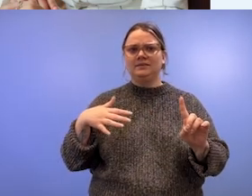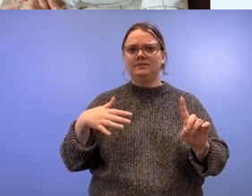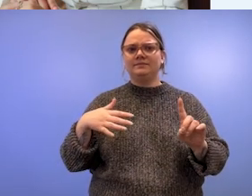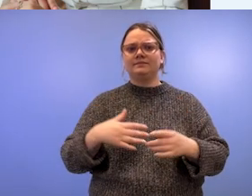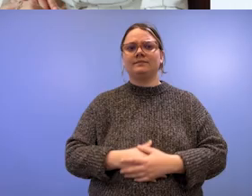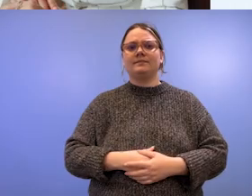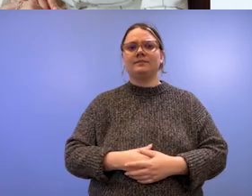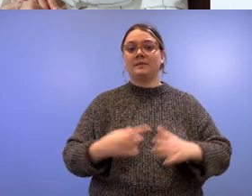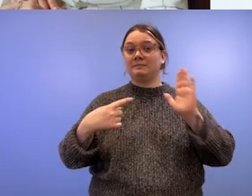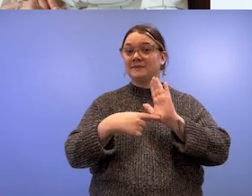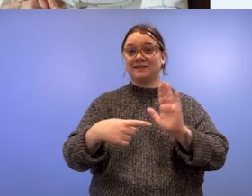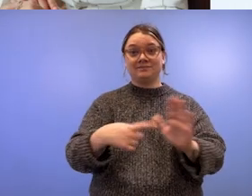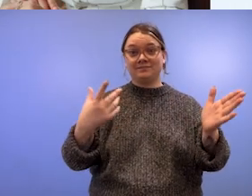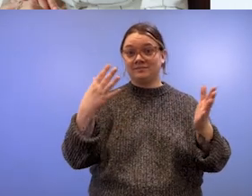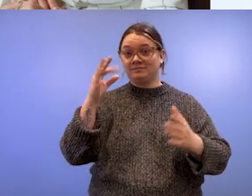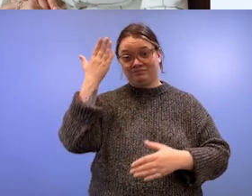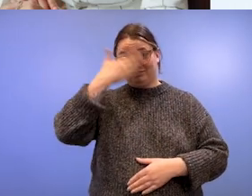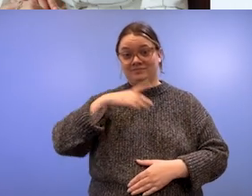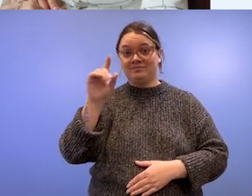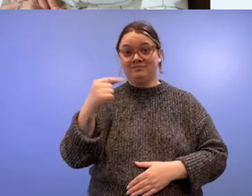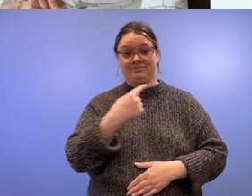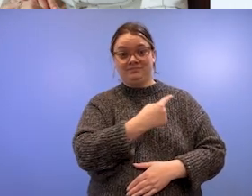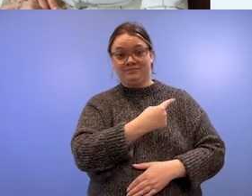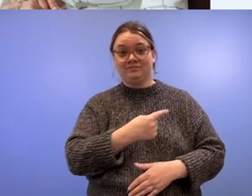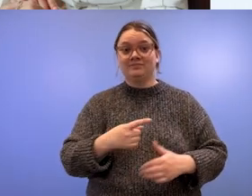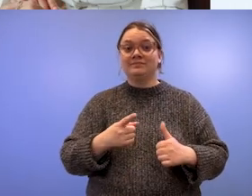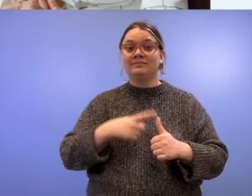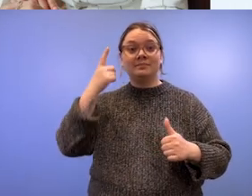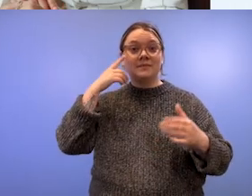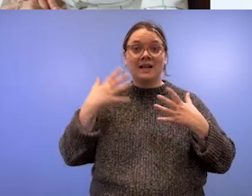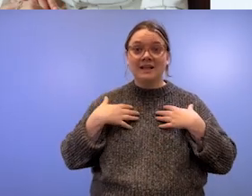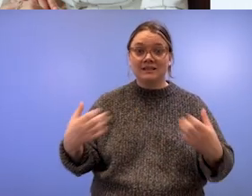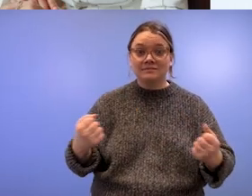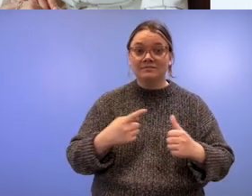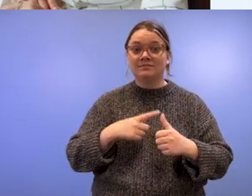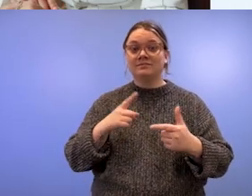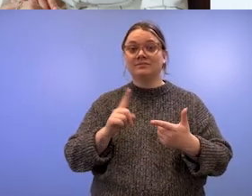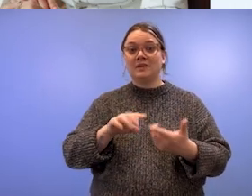So some examples of invisible disabilities include mental health condition. Learning disabilities,